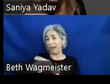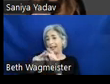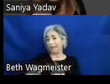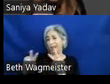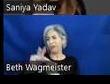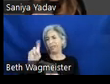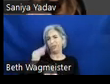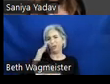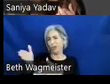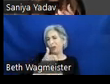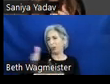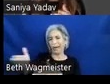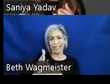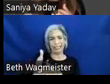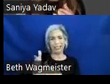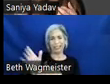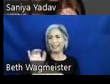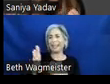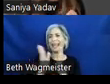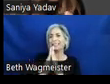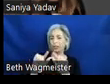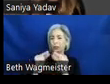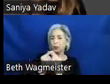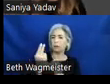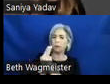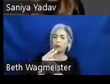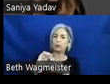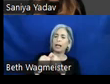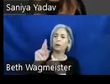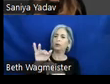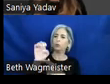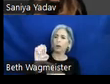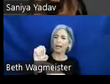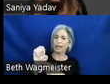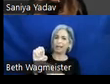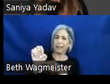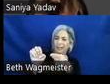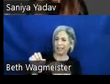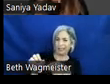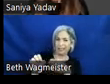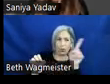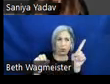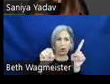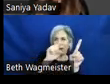It was like asking a group of users how you would rate this versus saying on a scale of 1 to 10,